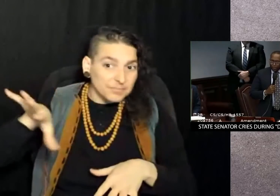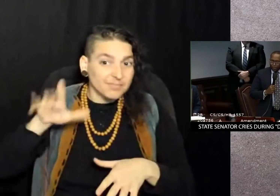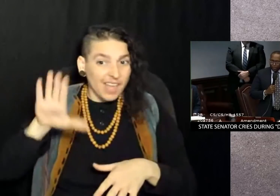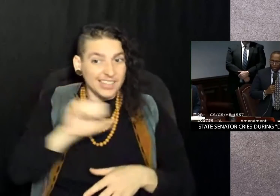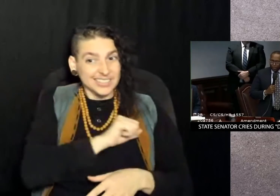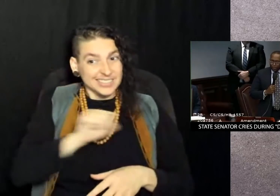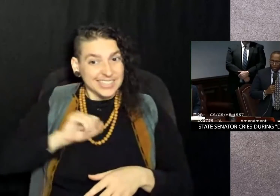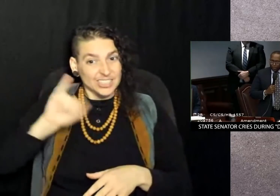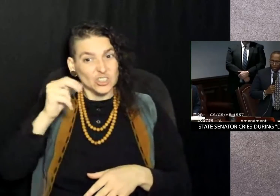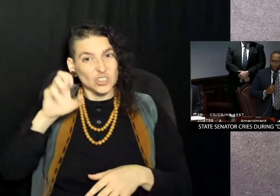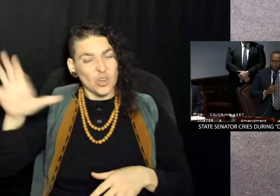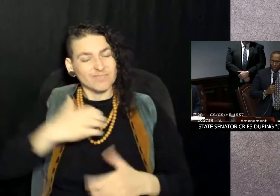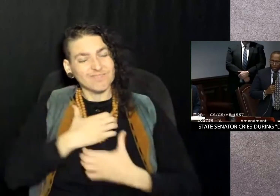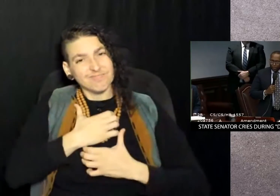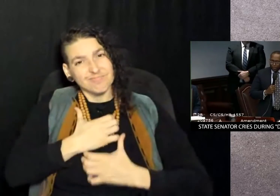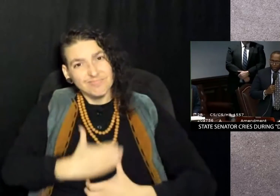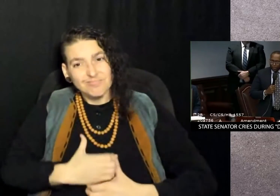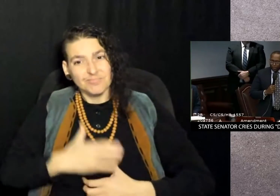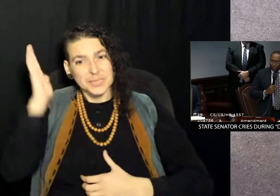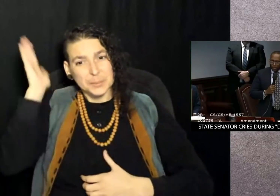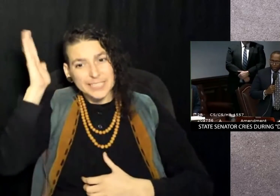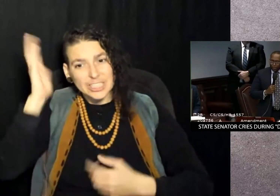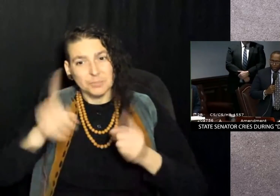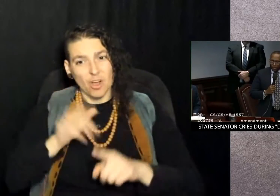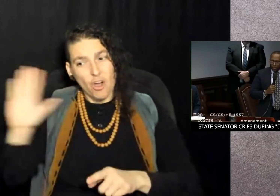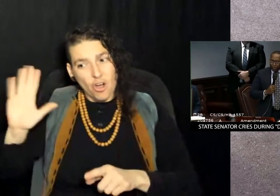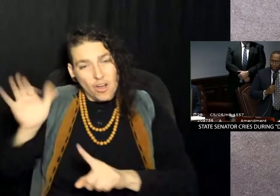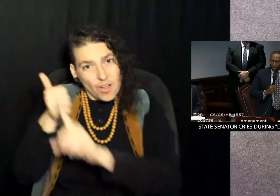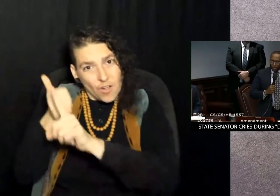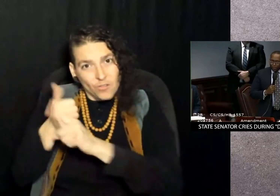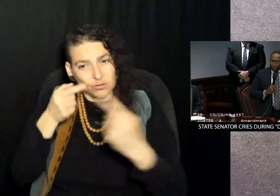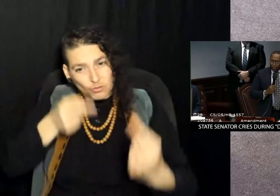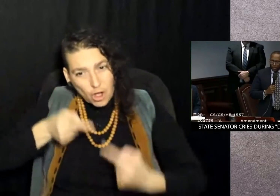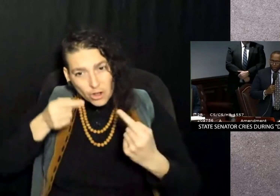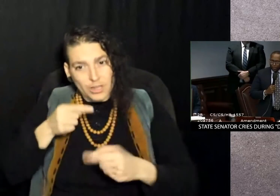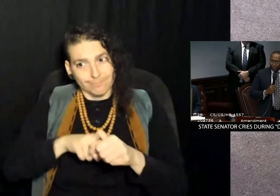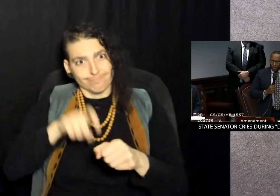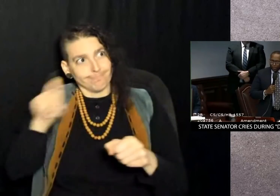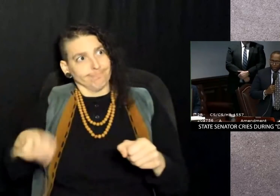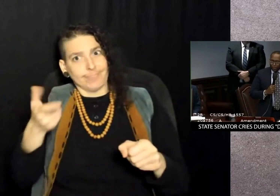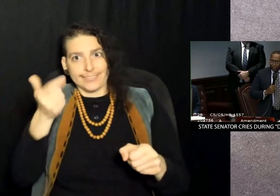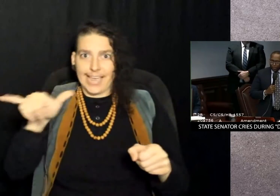despite Senator Jones's passionate speech about his own struggle coming out as a gay man